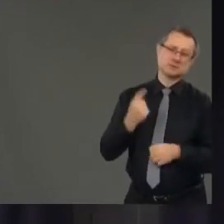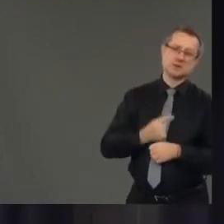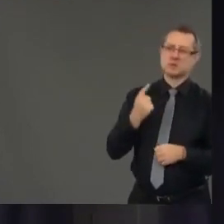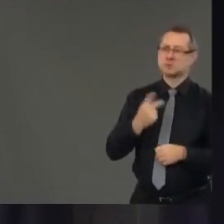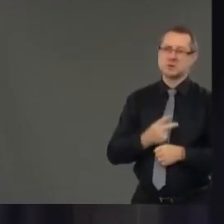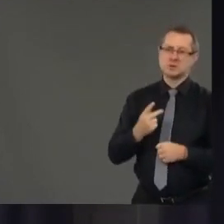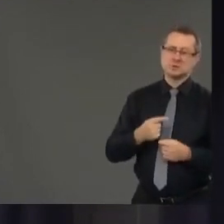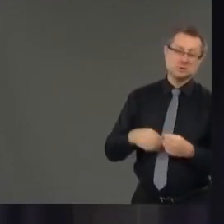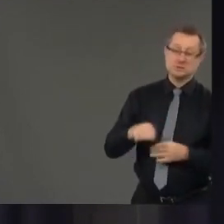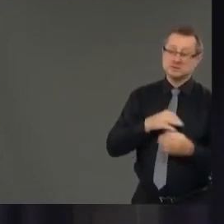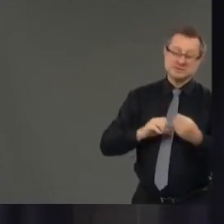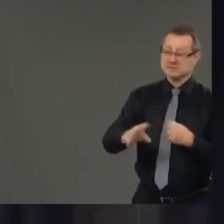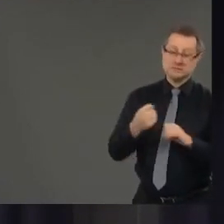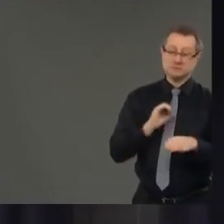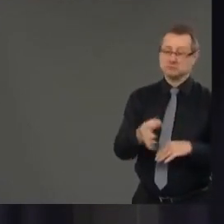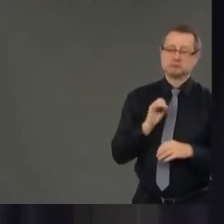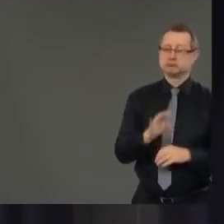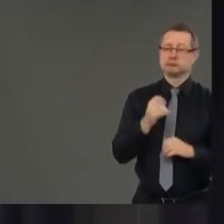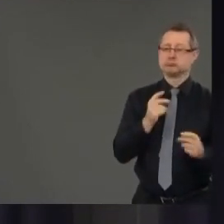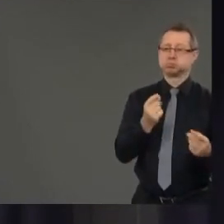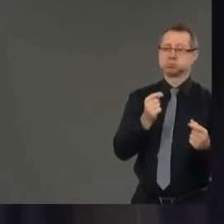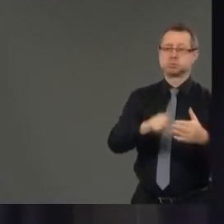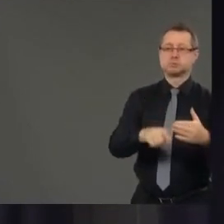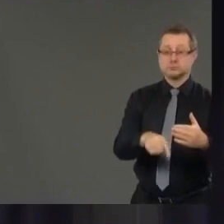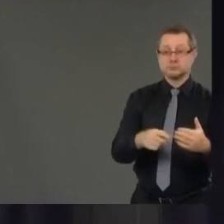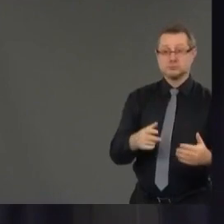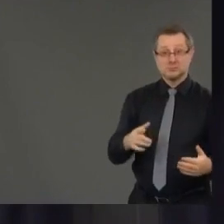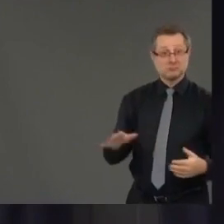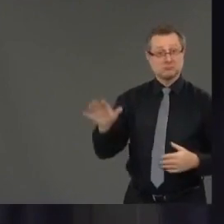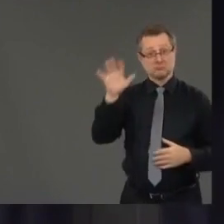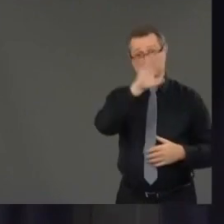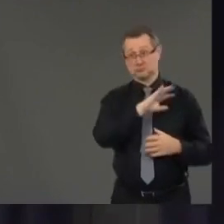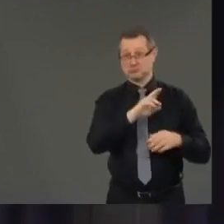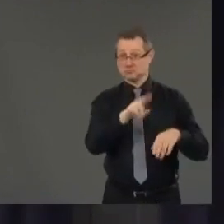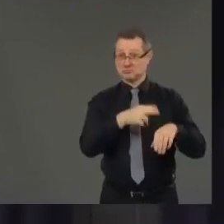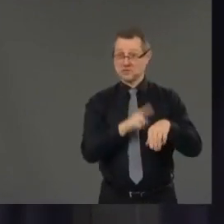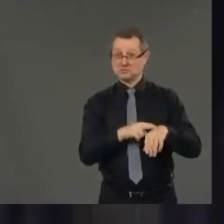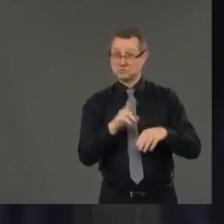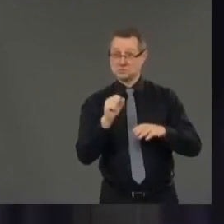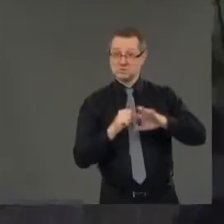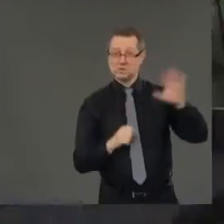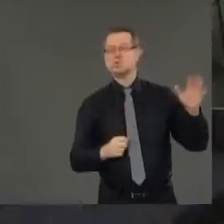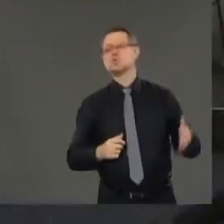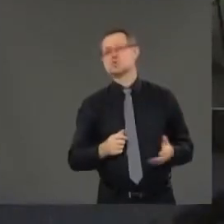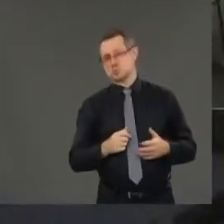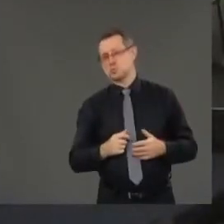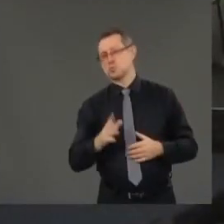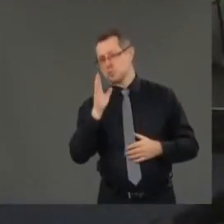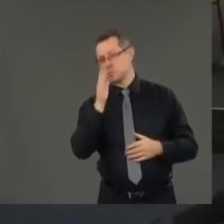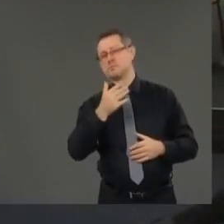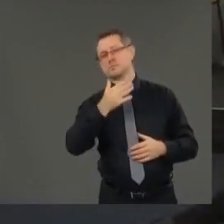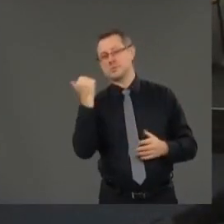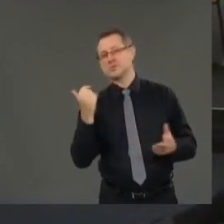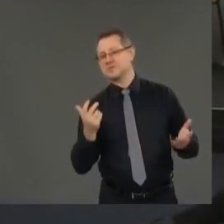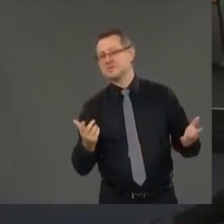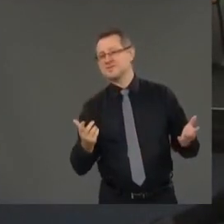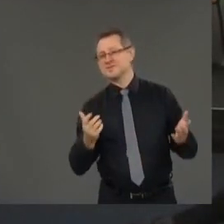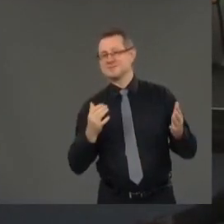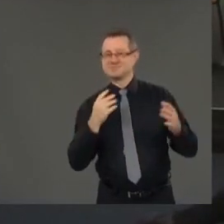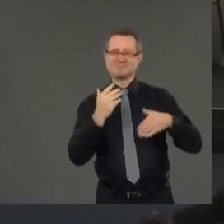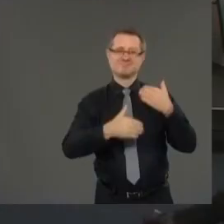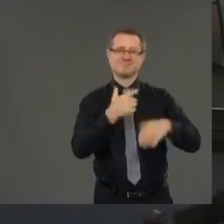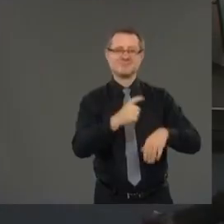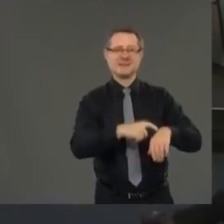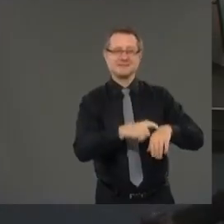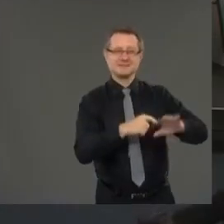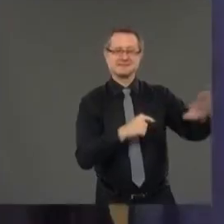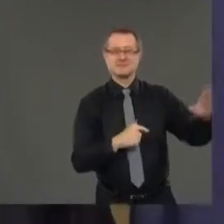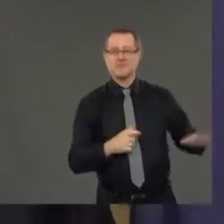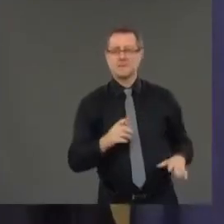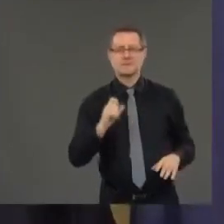SOME LABS DO 10,000 TESTS A DAY.